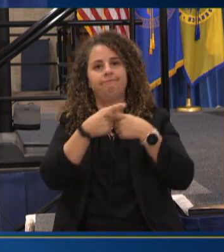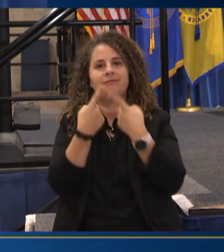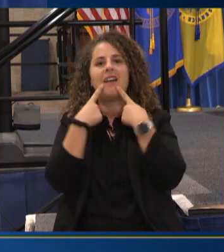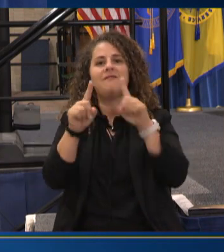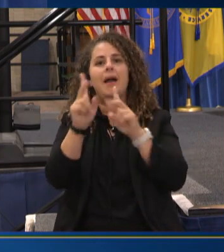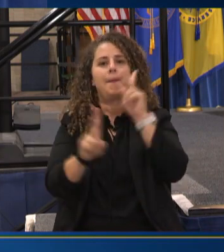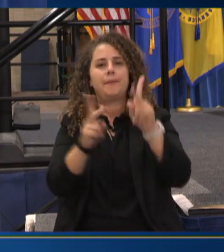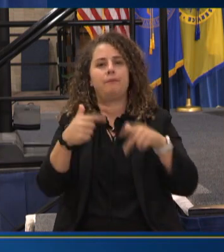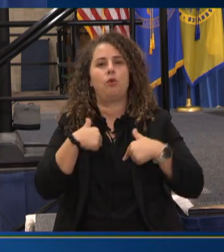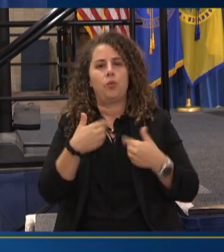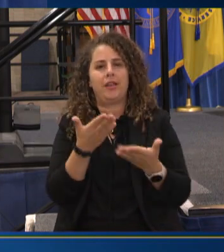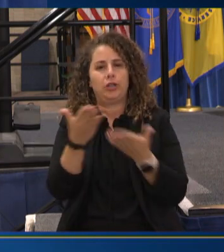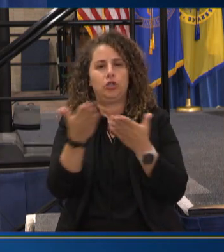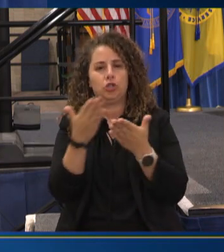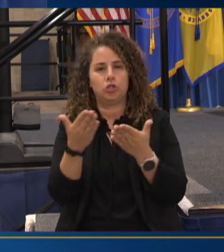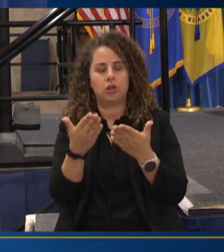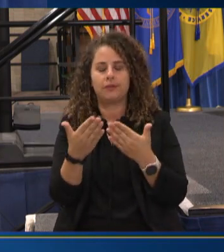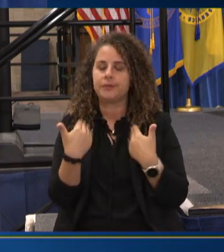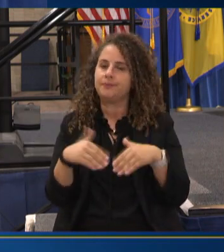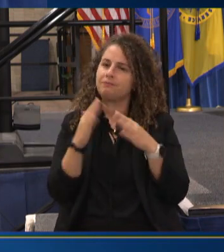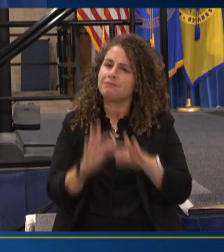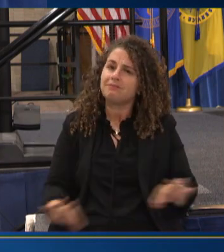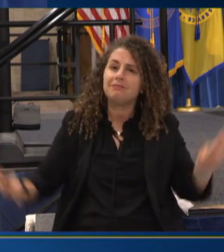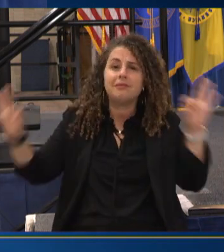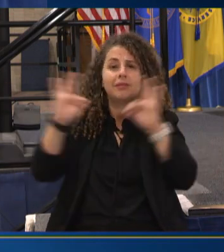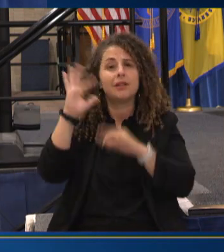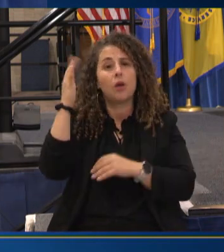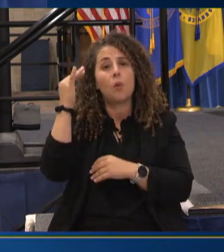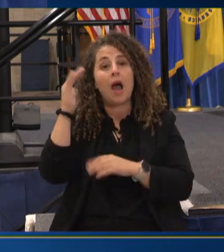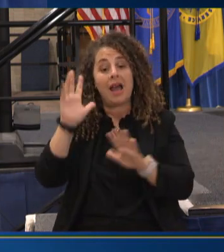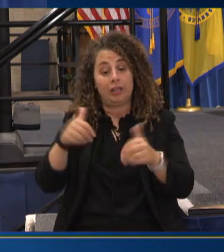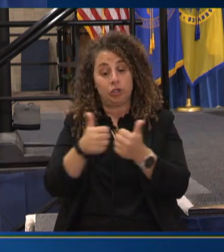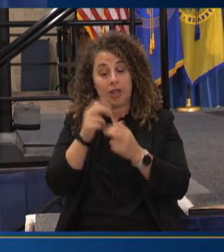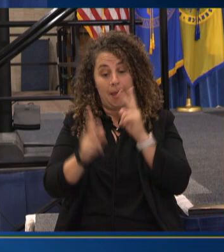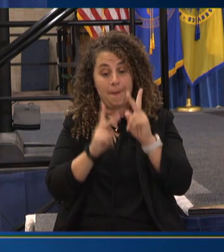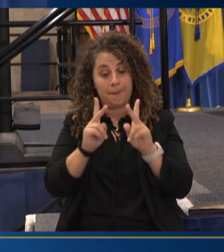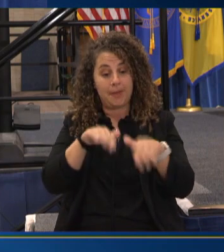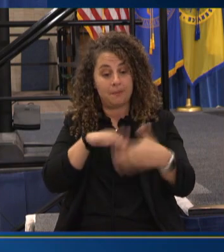This is crucially important because the challenges people face cannot be neatly